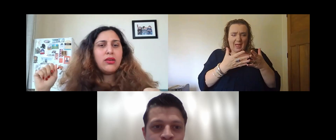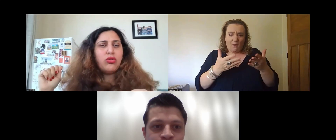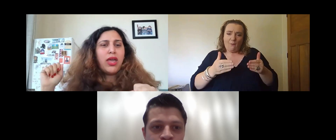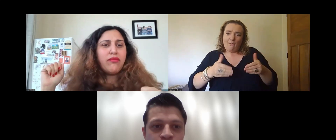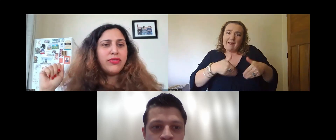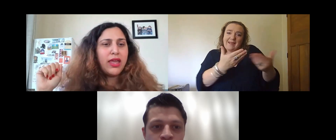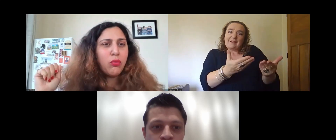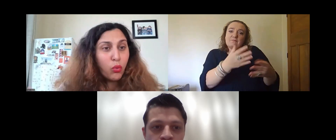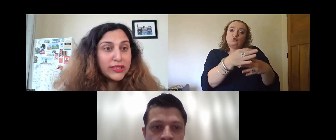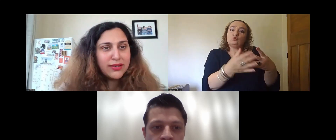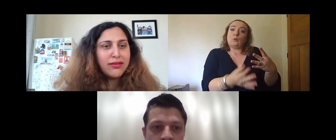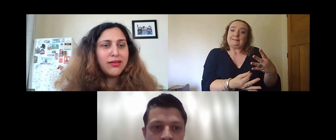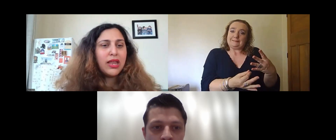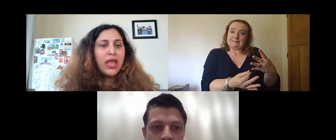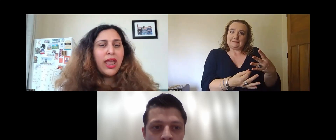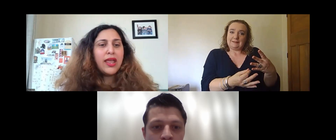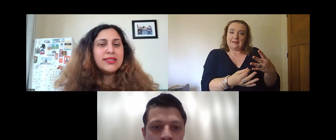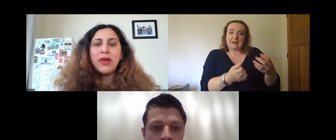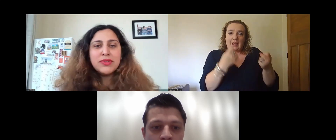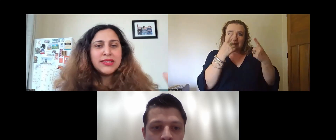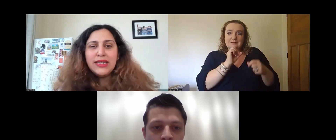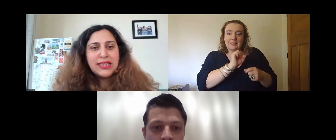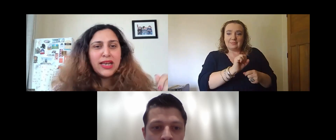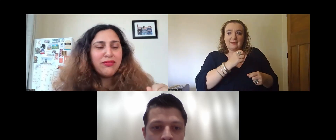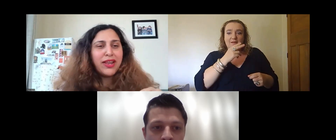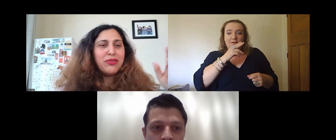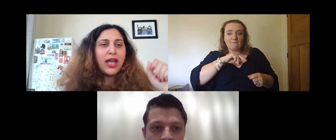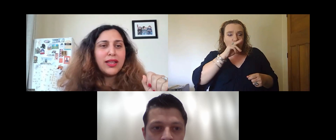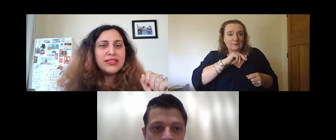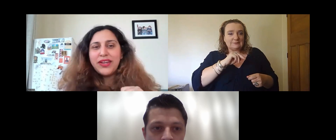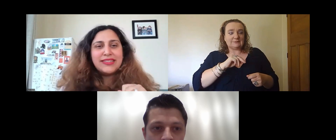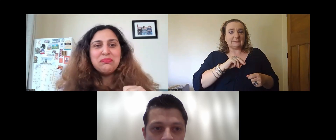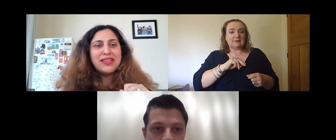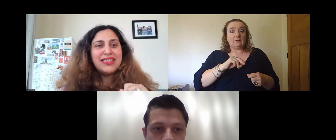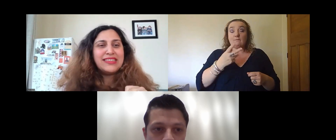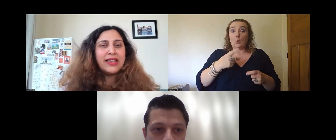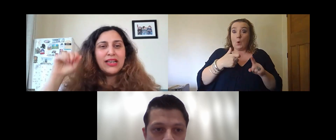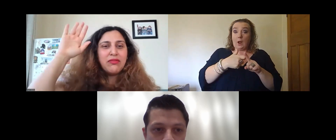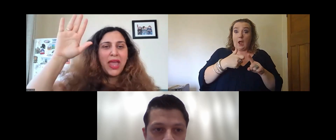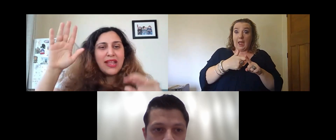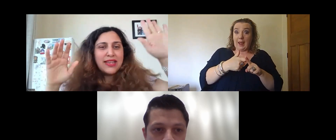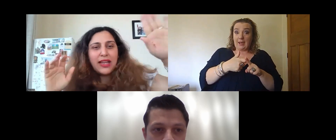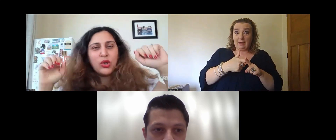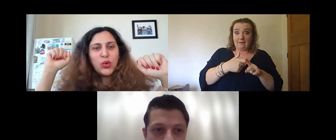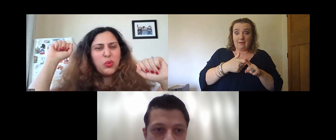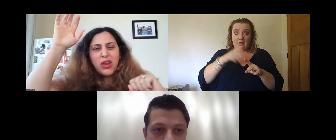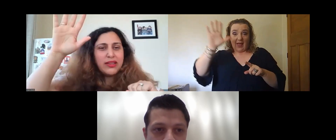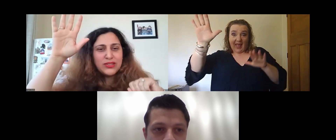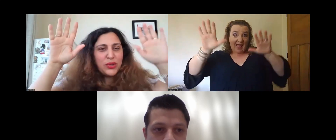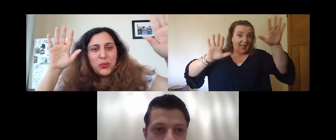and to have their voice heard. And sometimes it's easy enough, like for Kayan it's very simple and easy. I can give him hands and I can go, "Do you want this, or you want that?"